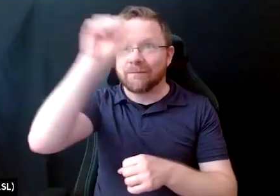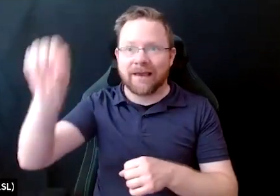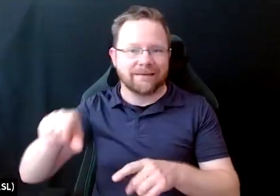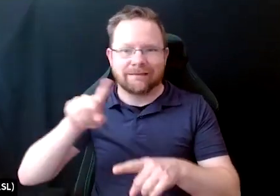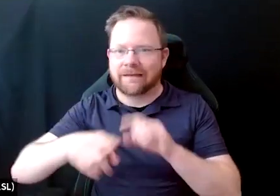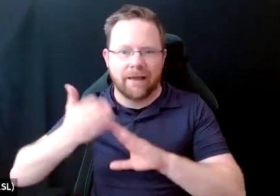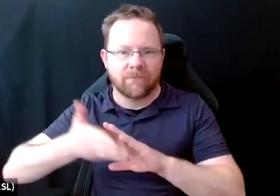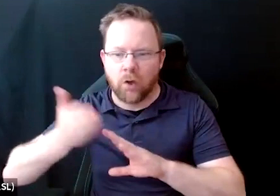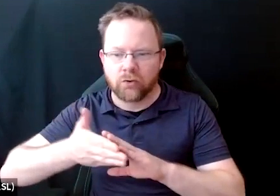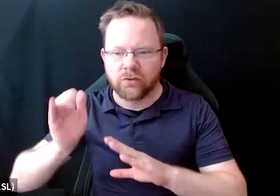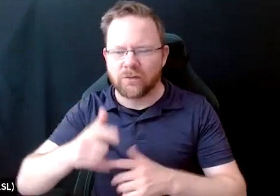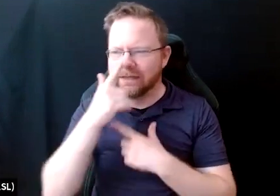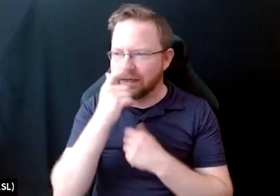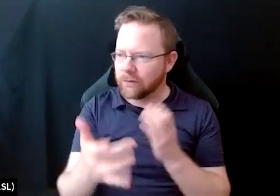they will require a lot of creativity.